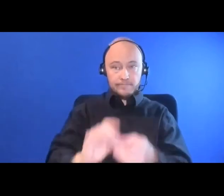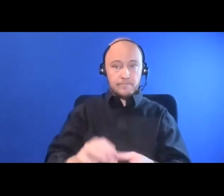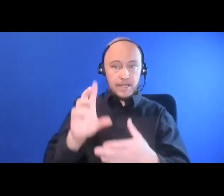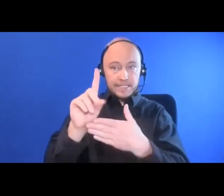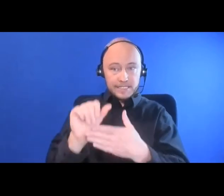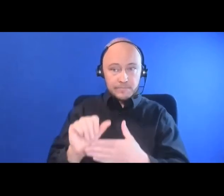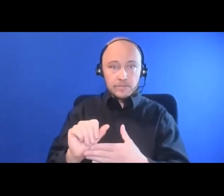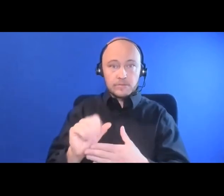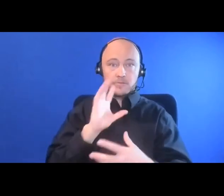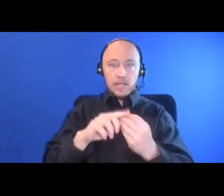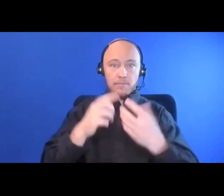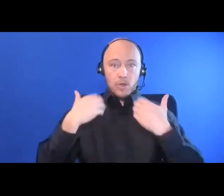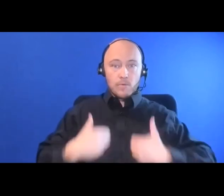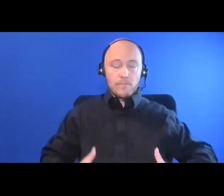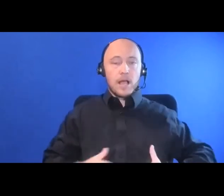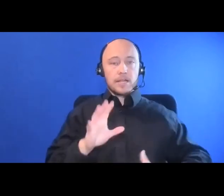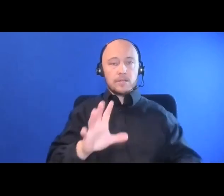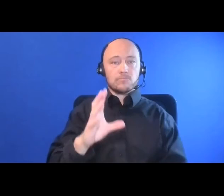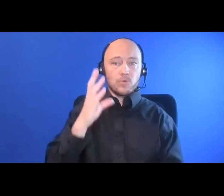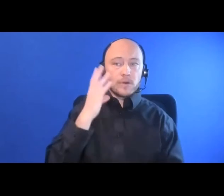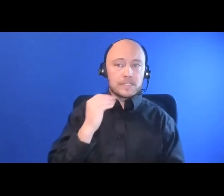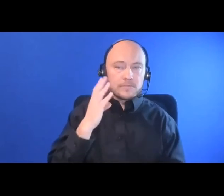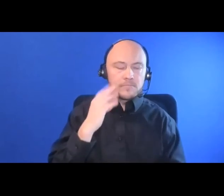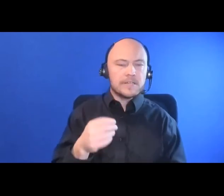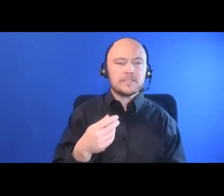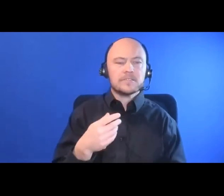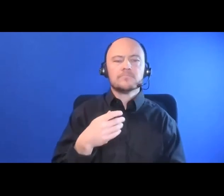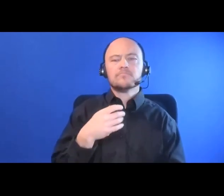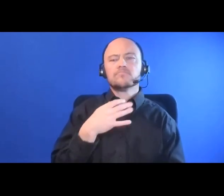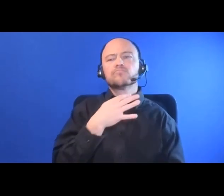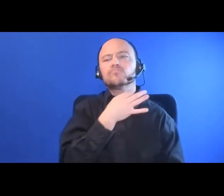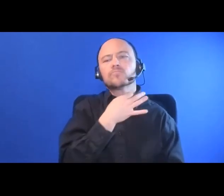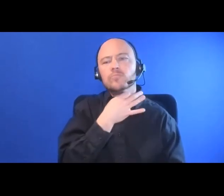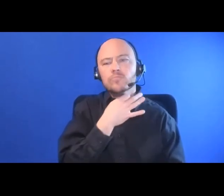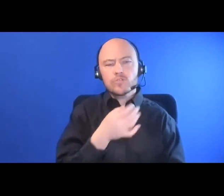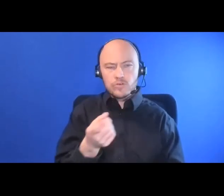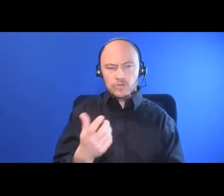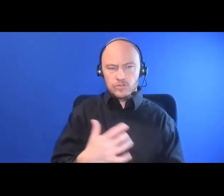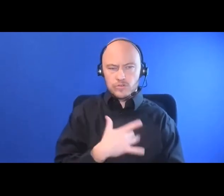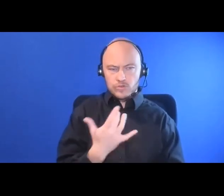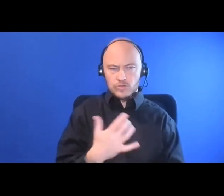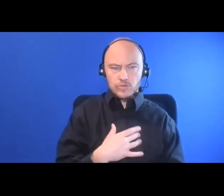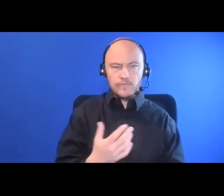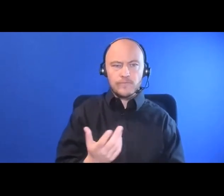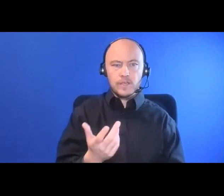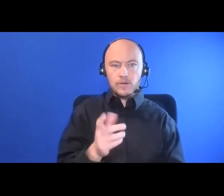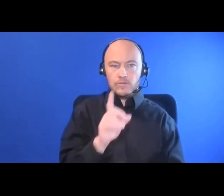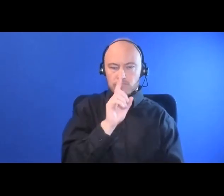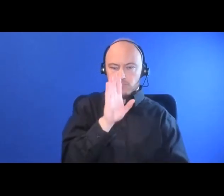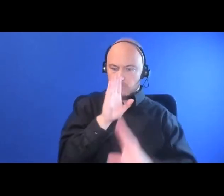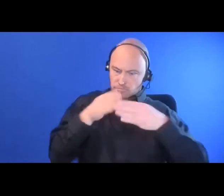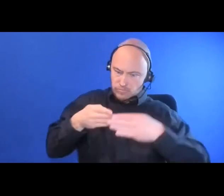and your experience, and so I'm just wondering, do you ever feel pigeonholed to only write about,